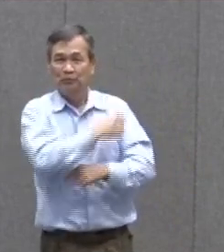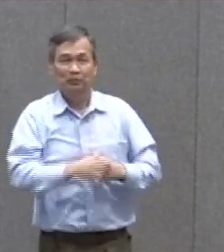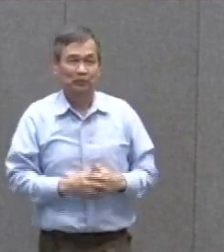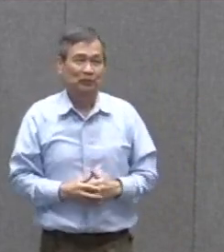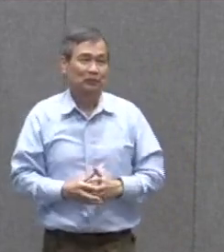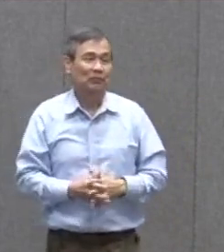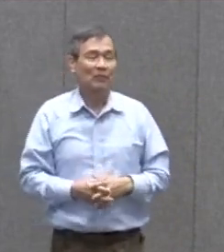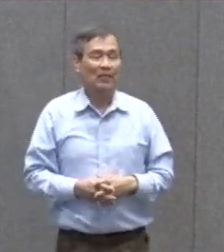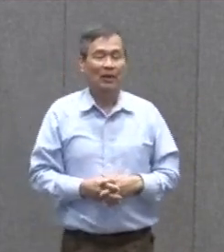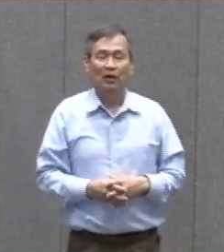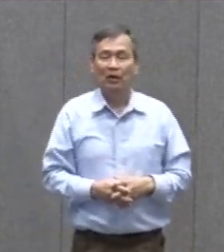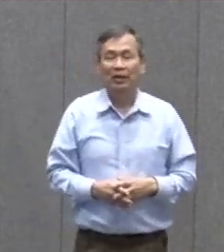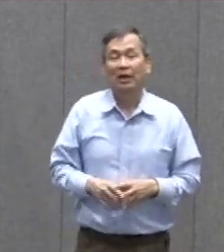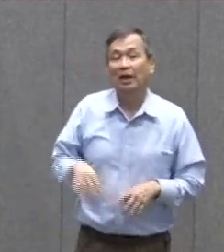Nine is my number of the day